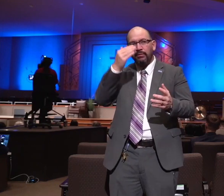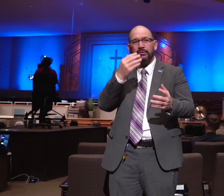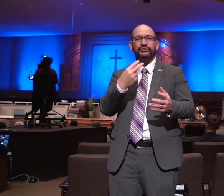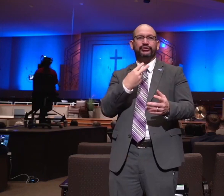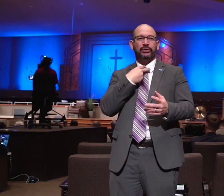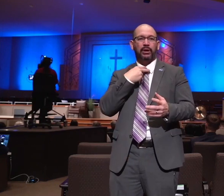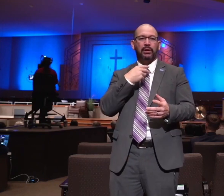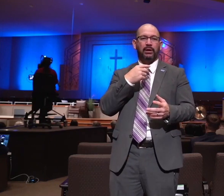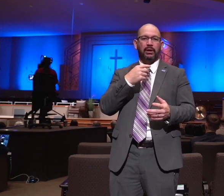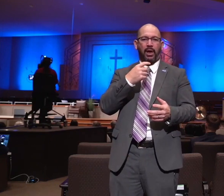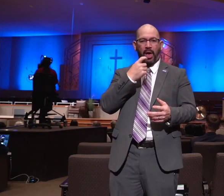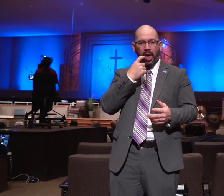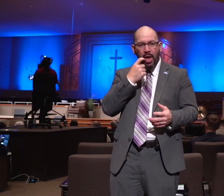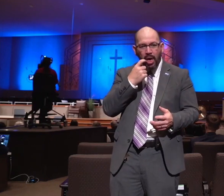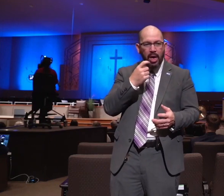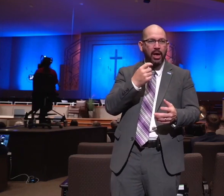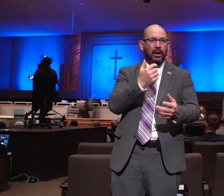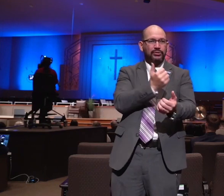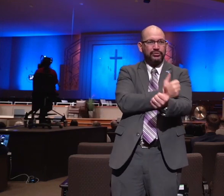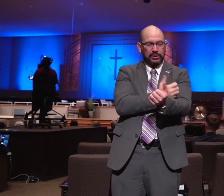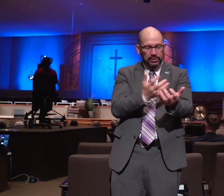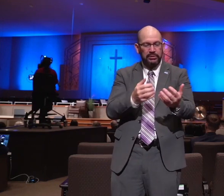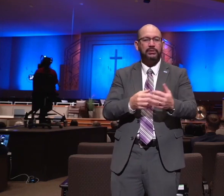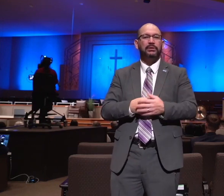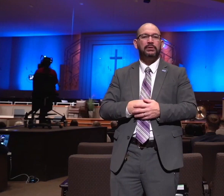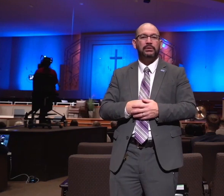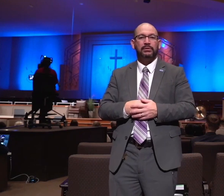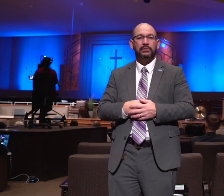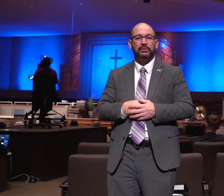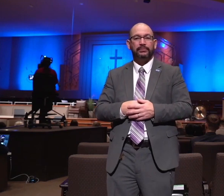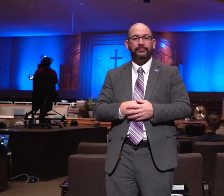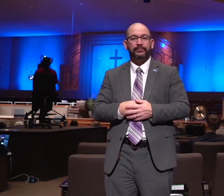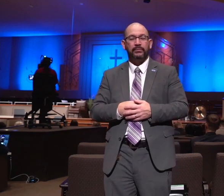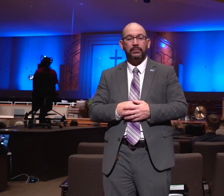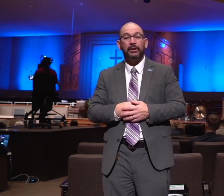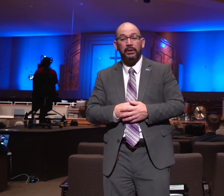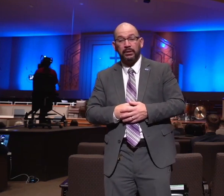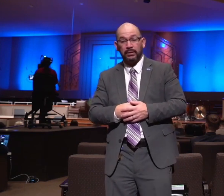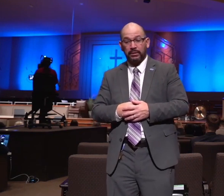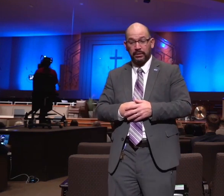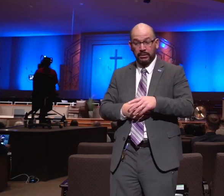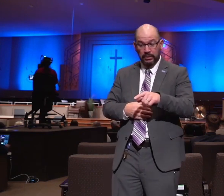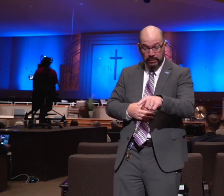Brother Connelly's greatest indictment of another staff member was this